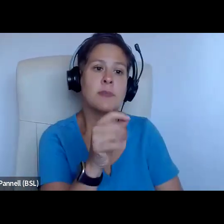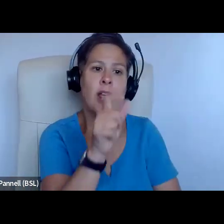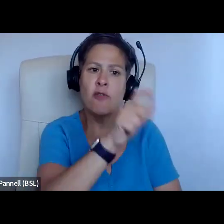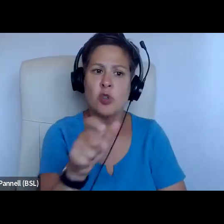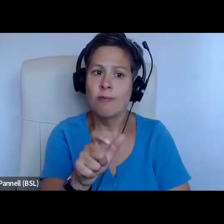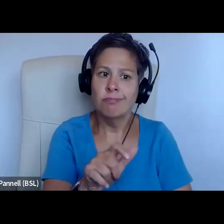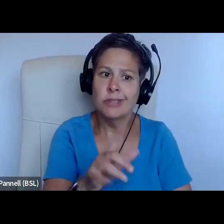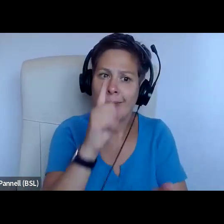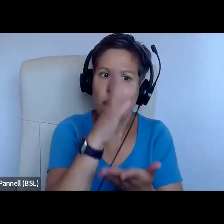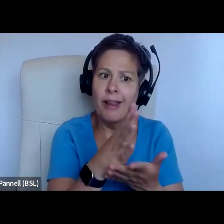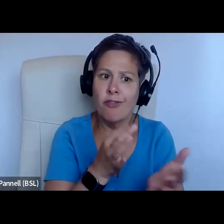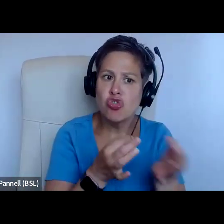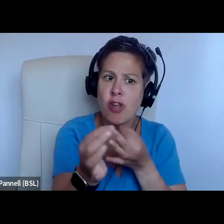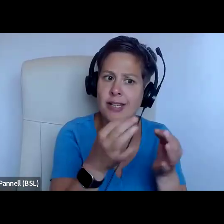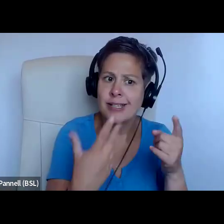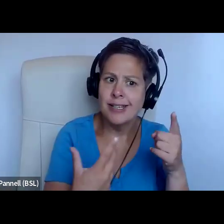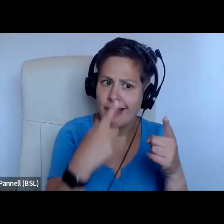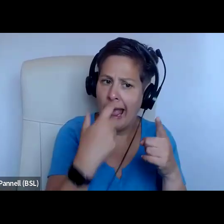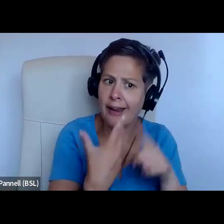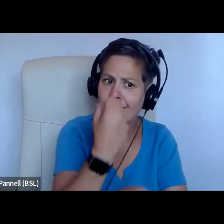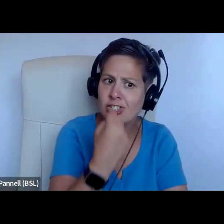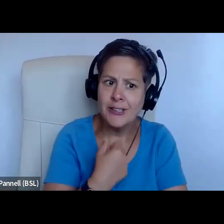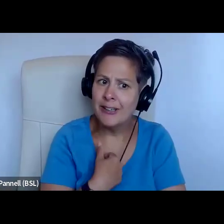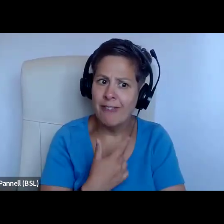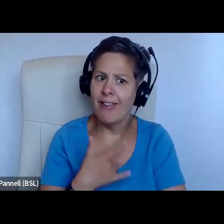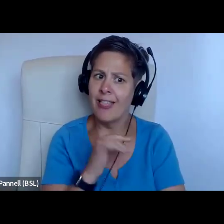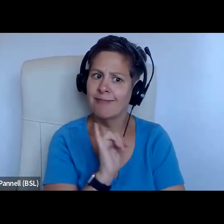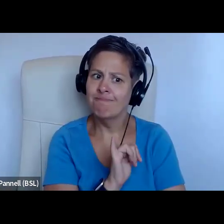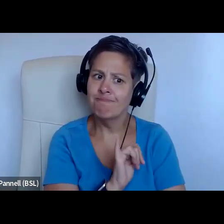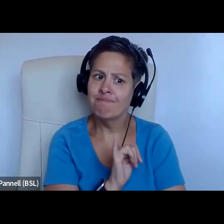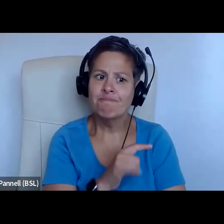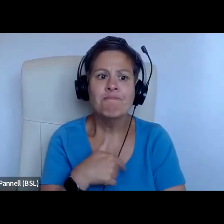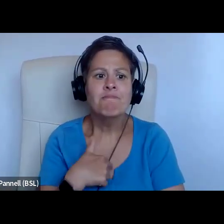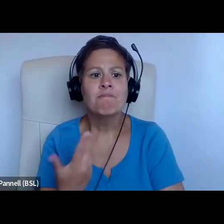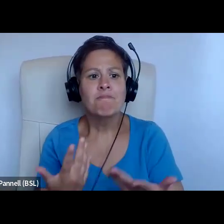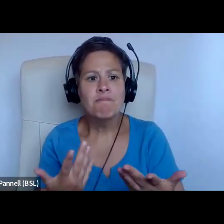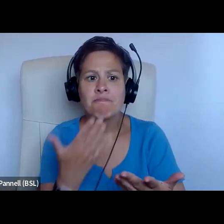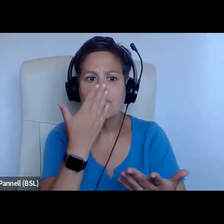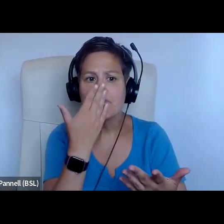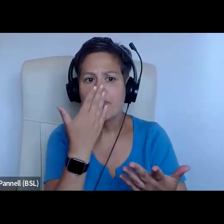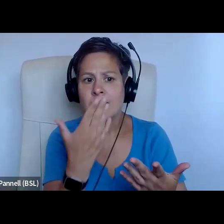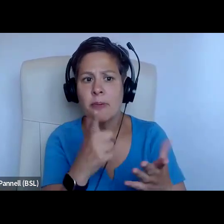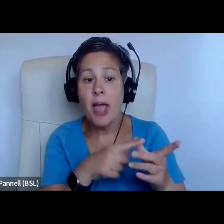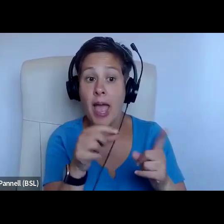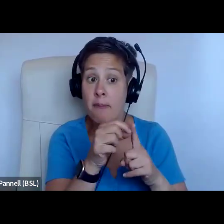for this reason, seemingly the APP plan benefits the college by completing a governance task,